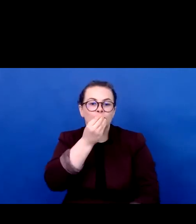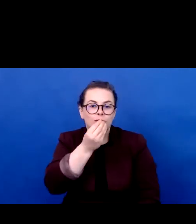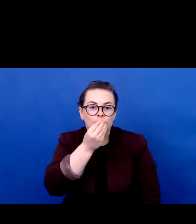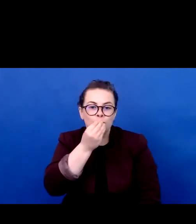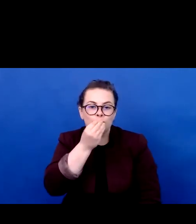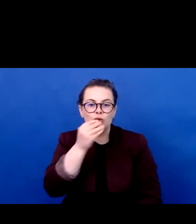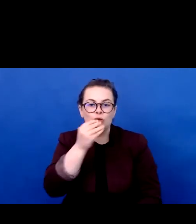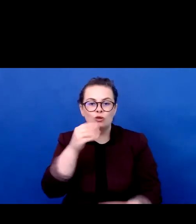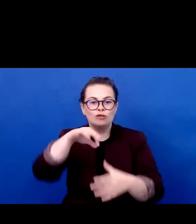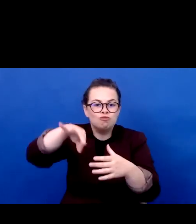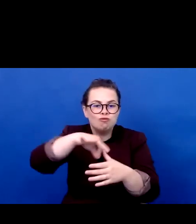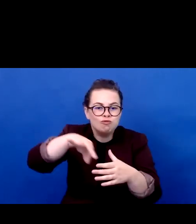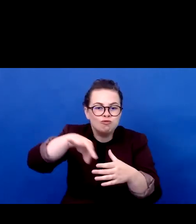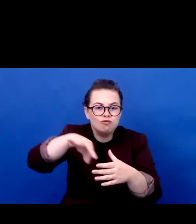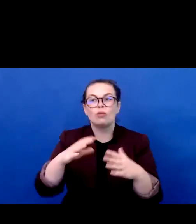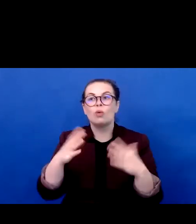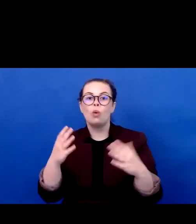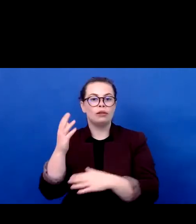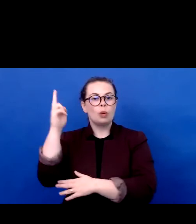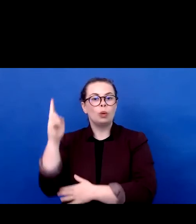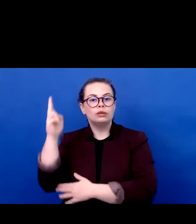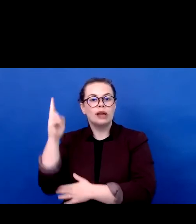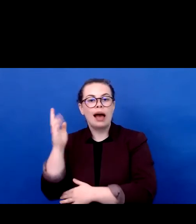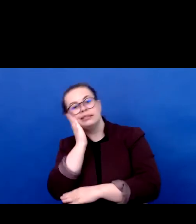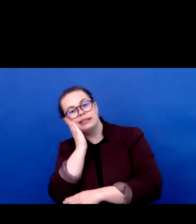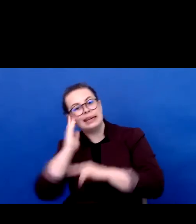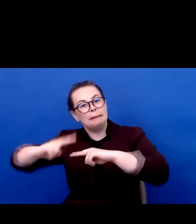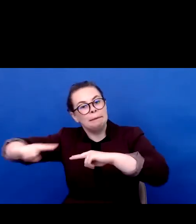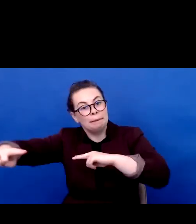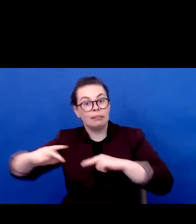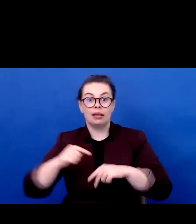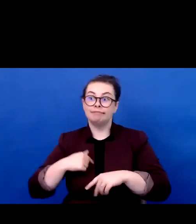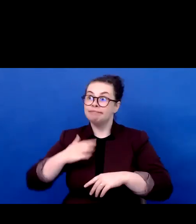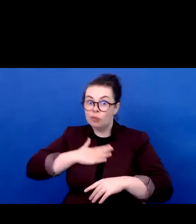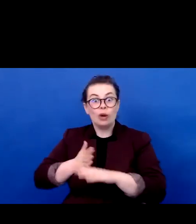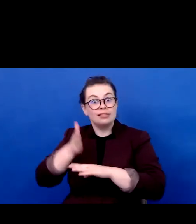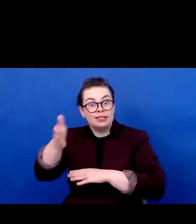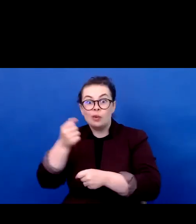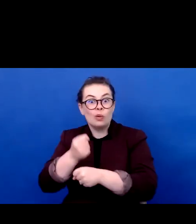crisis has caused a lot of job losses and business closures many people with intellectual